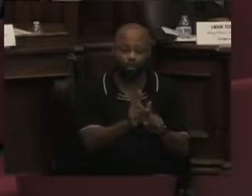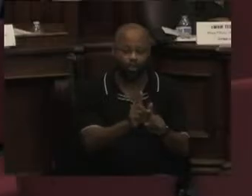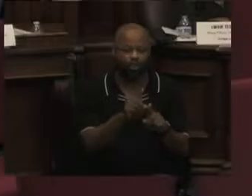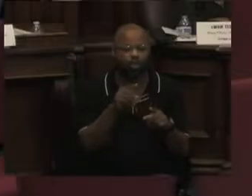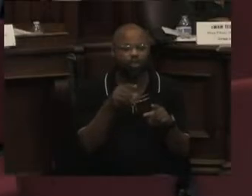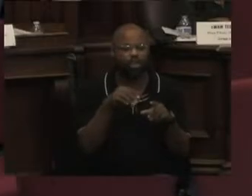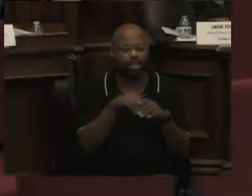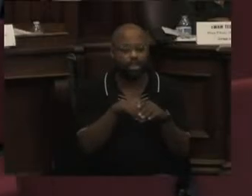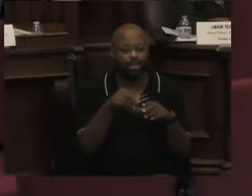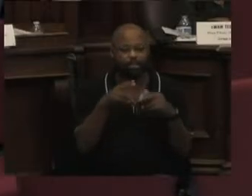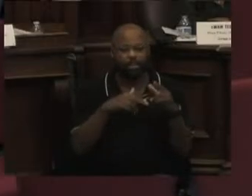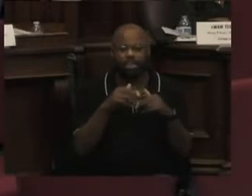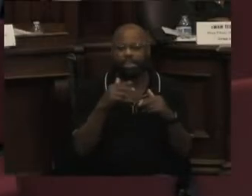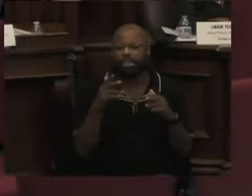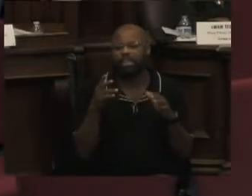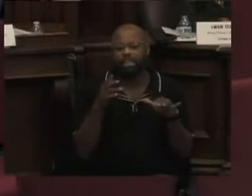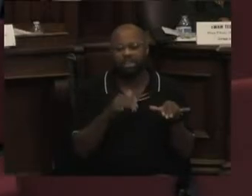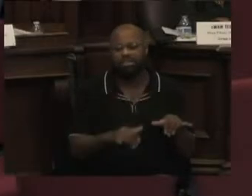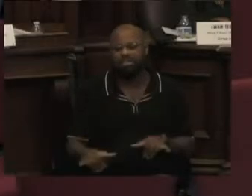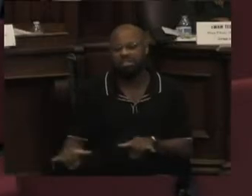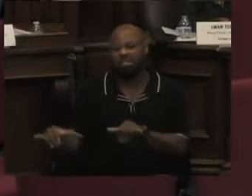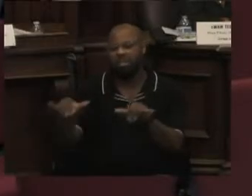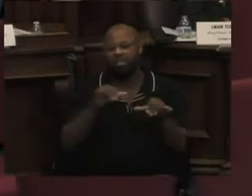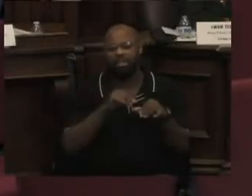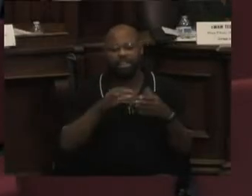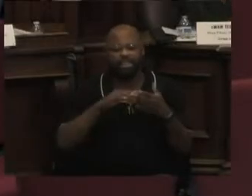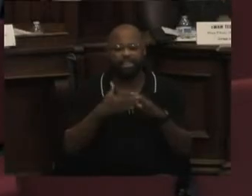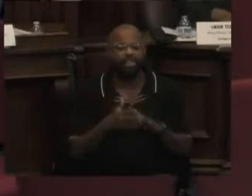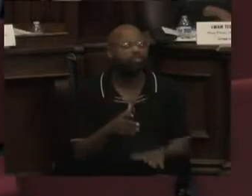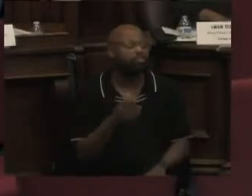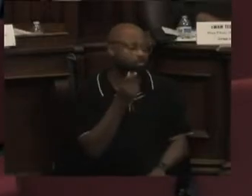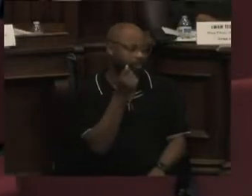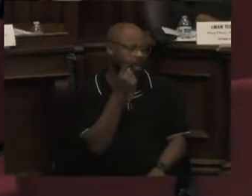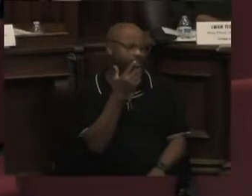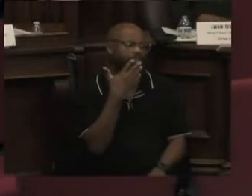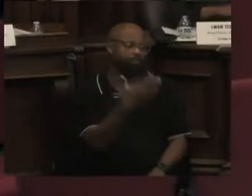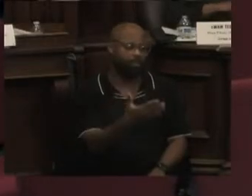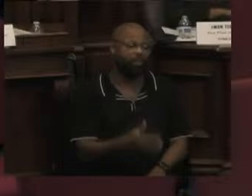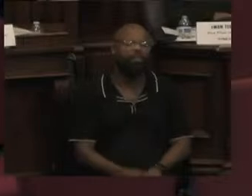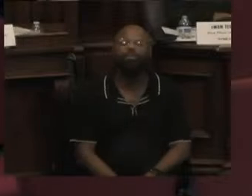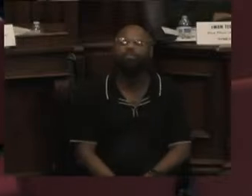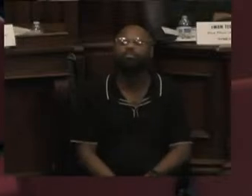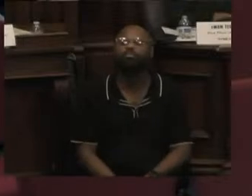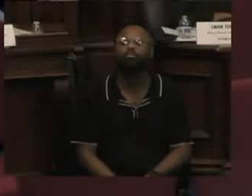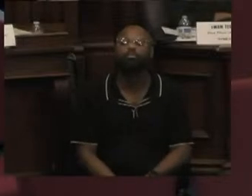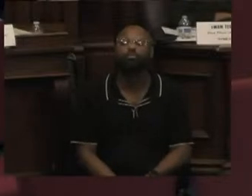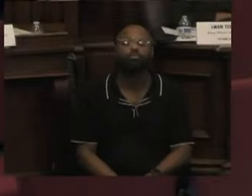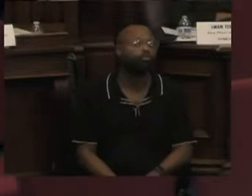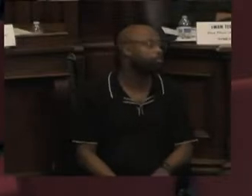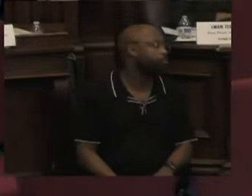the city who works at the city would need to escort you inside the building. So that's common